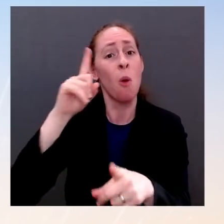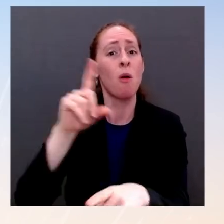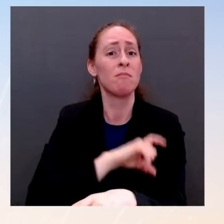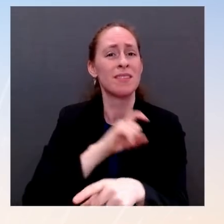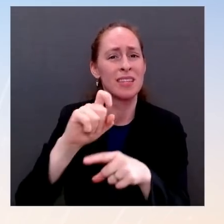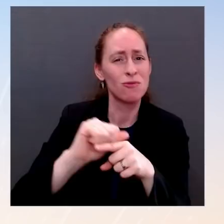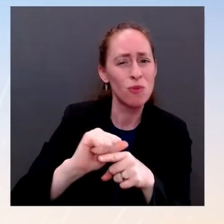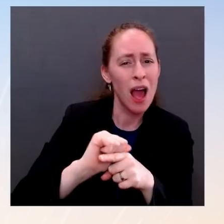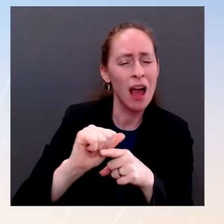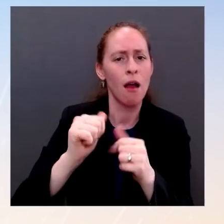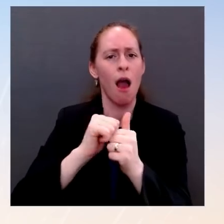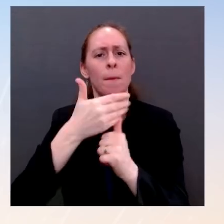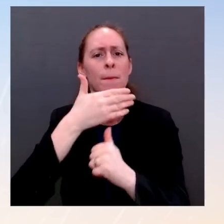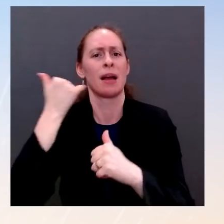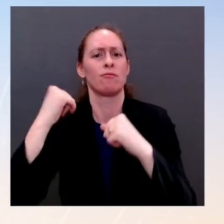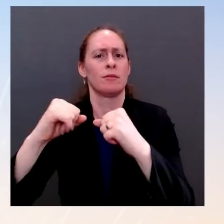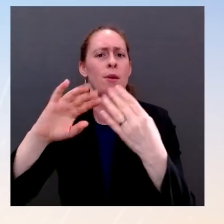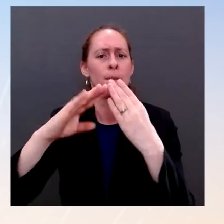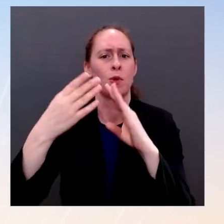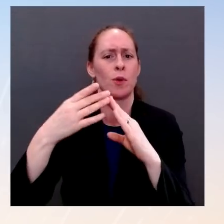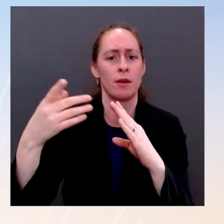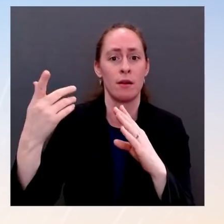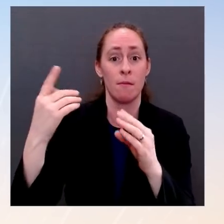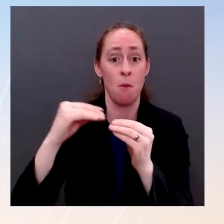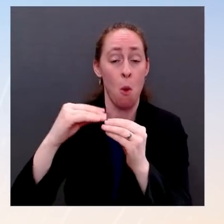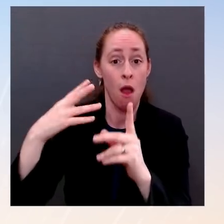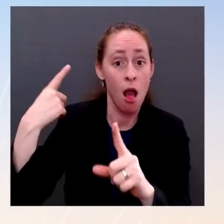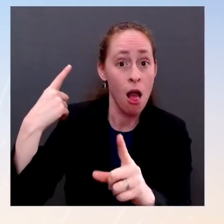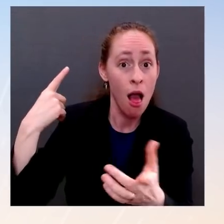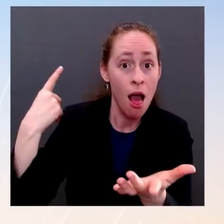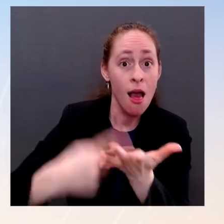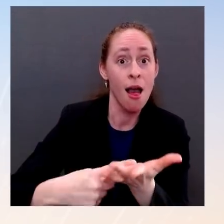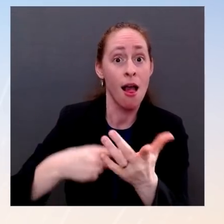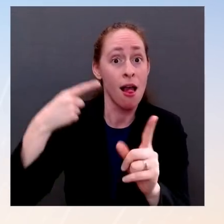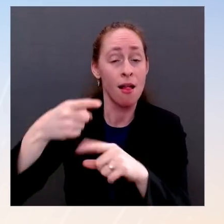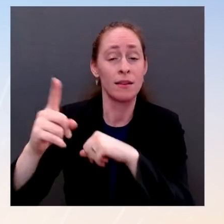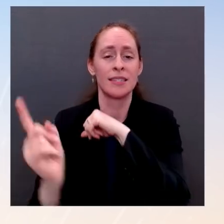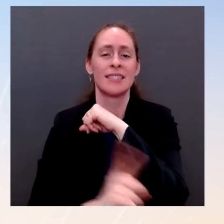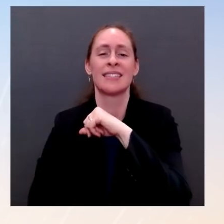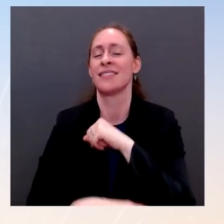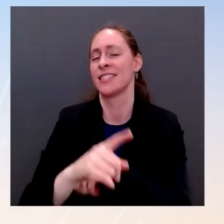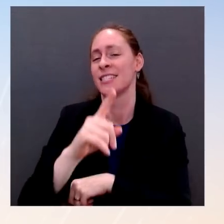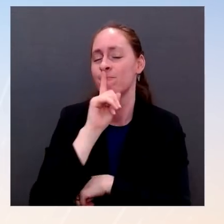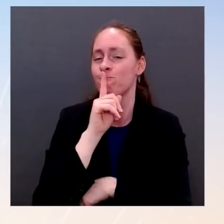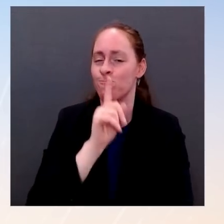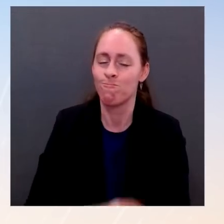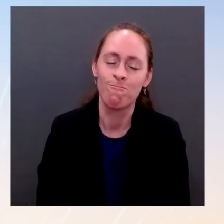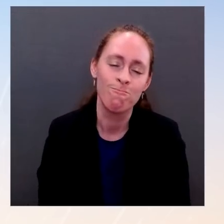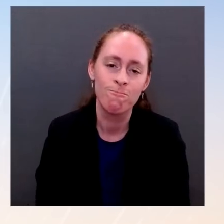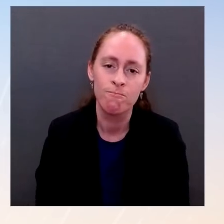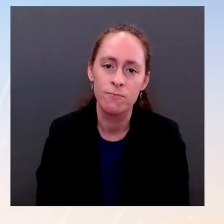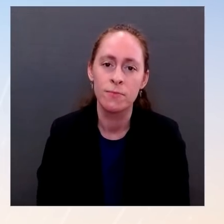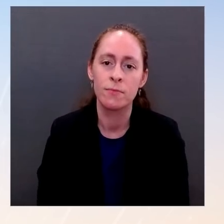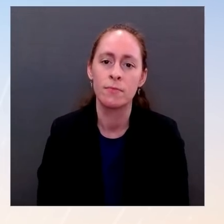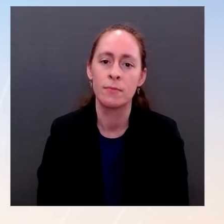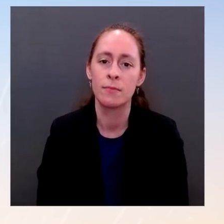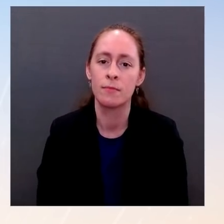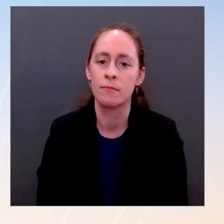And then one more on the State of the Union, which is obviously right around the corner. Ms. Psaki: Yes. The Press: Can you talk a little bit about what specifically the President is doing to prepare for that,